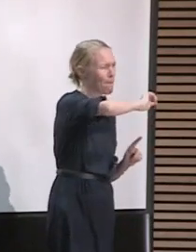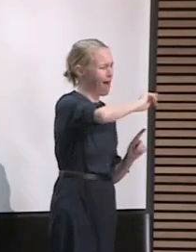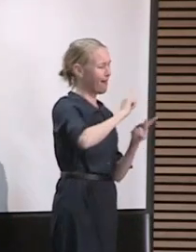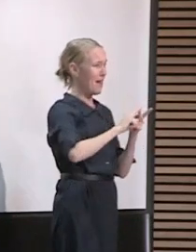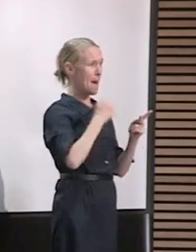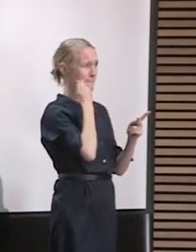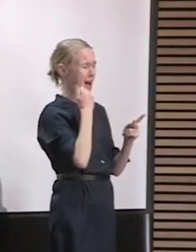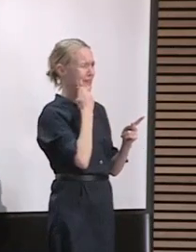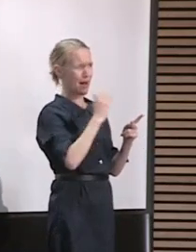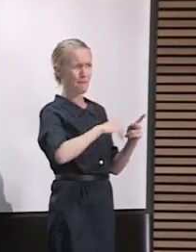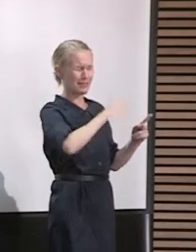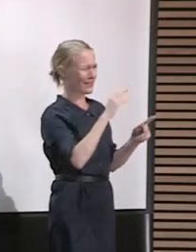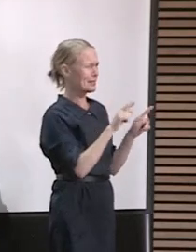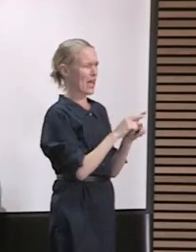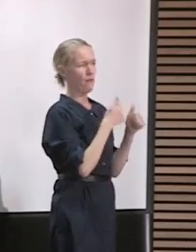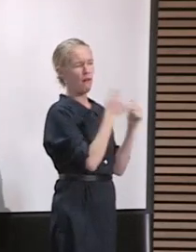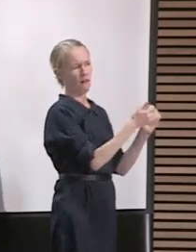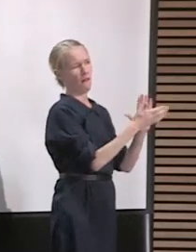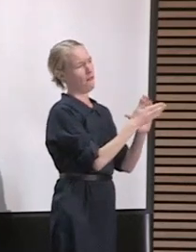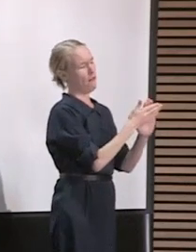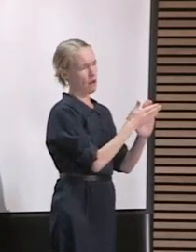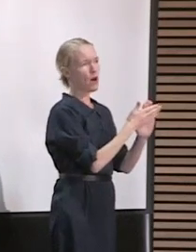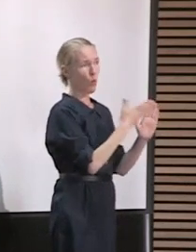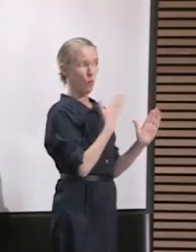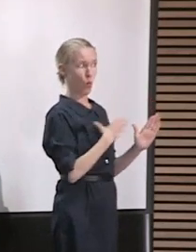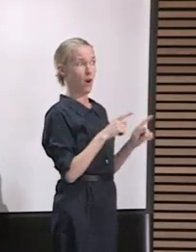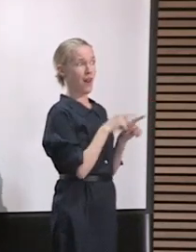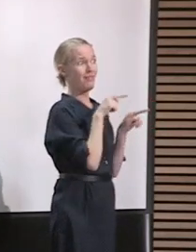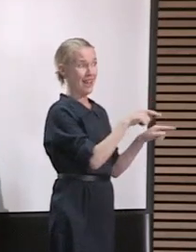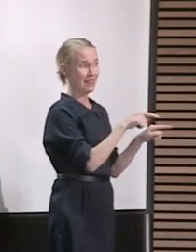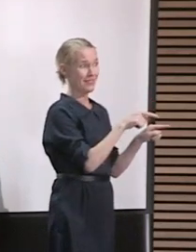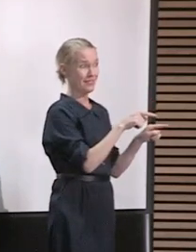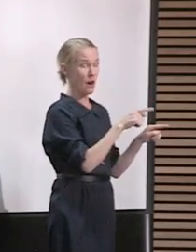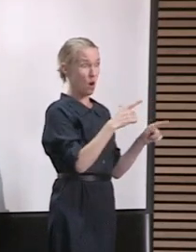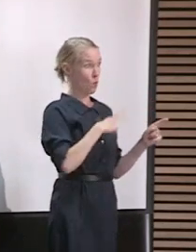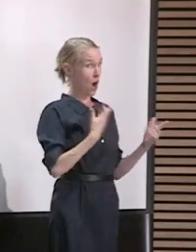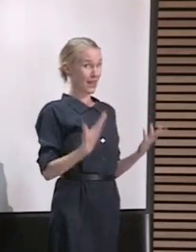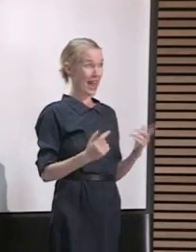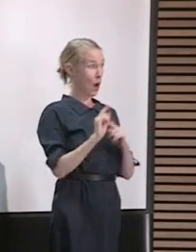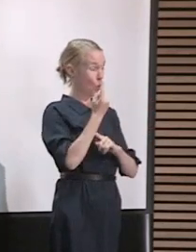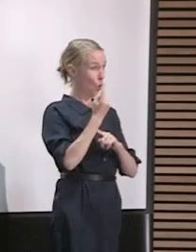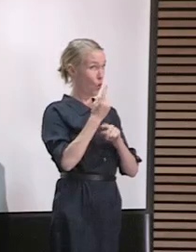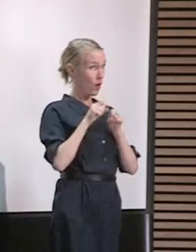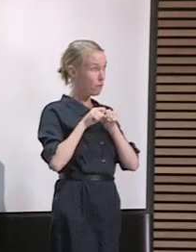also higher than the average overall. So, that's exactly what we would want to be